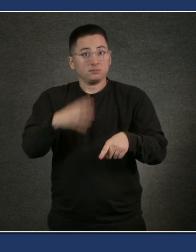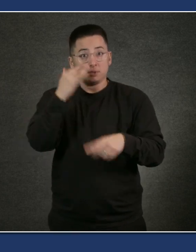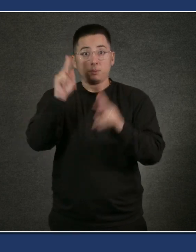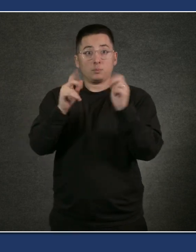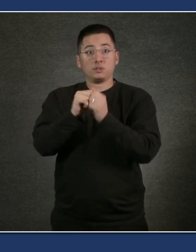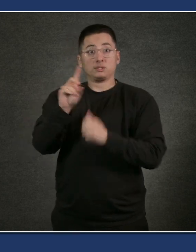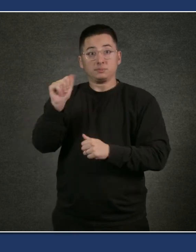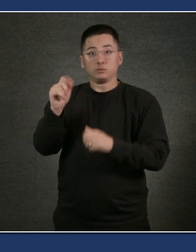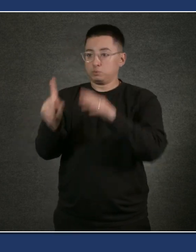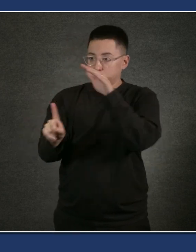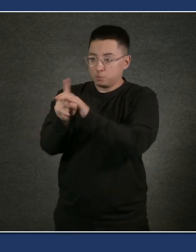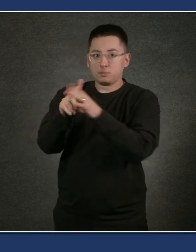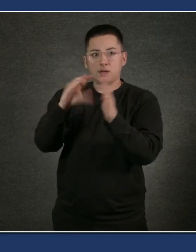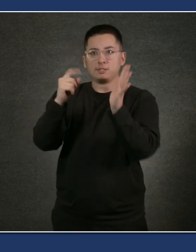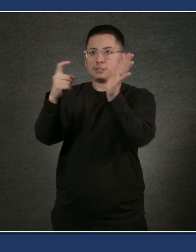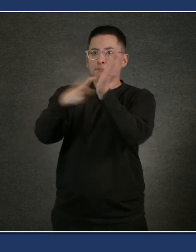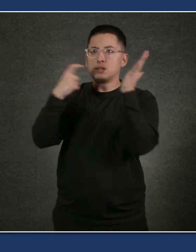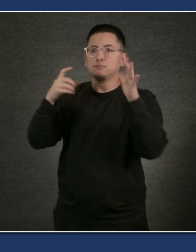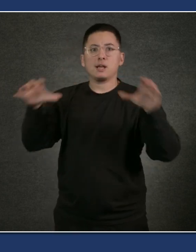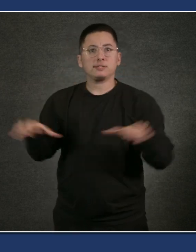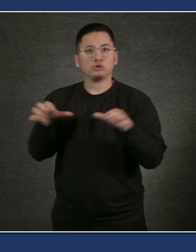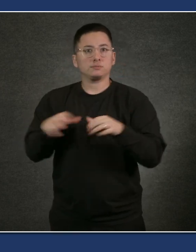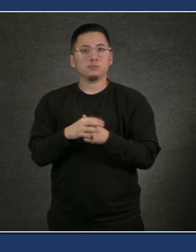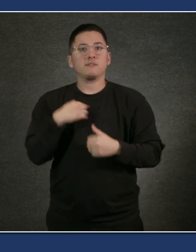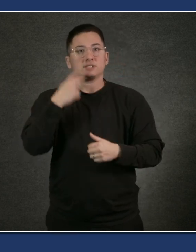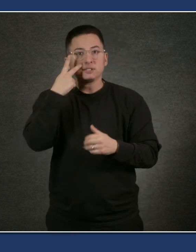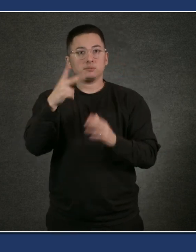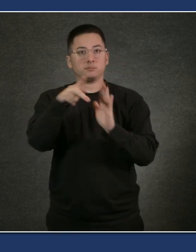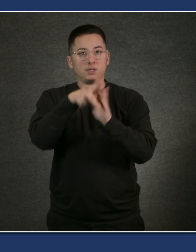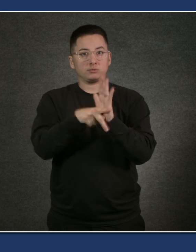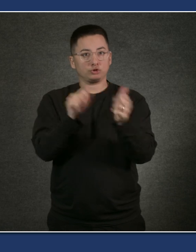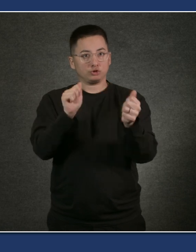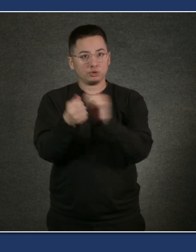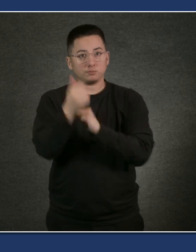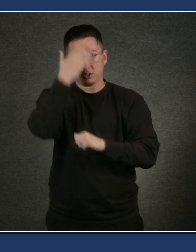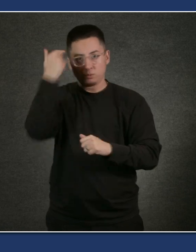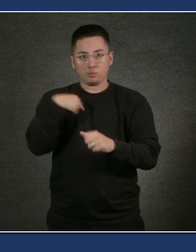made it clear that access, equity, and inclusion are non-negotiable.